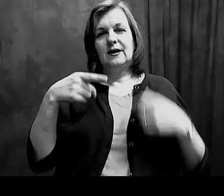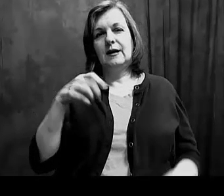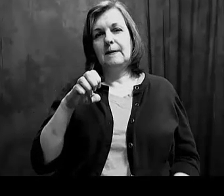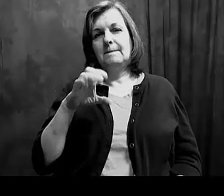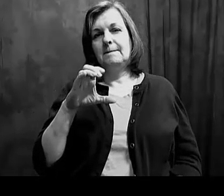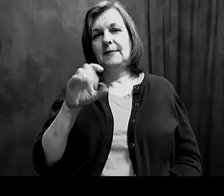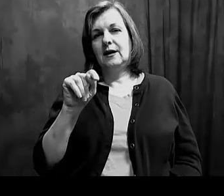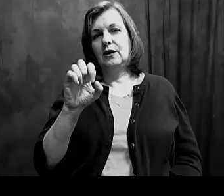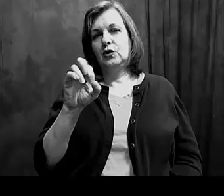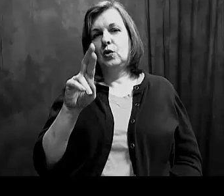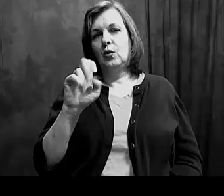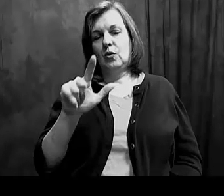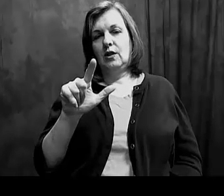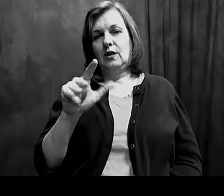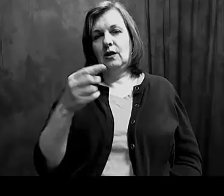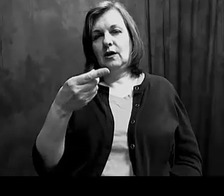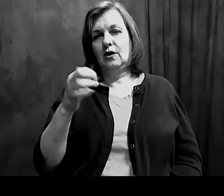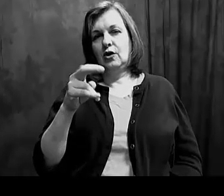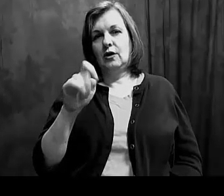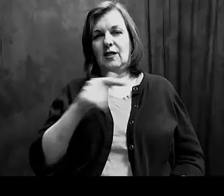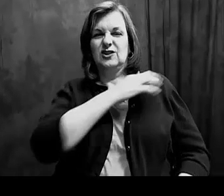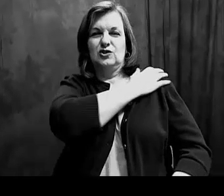your shoulders